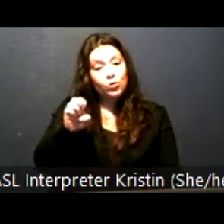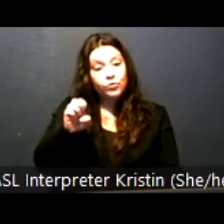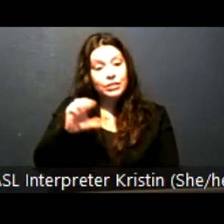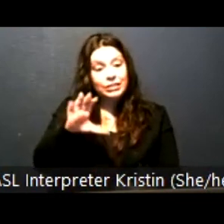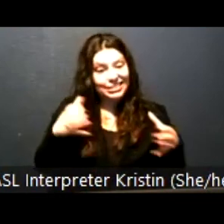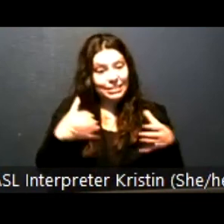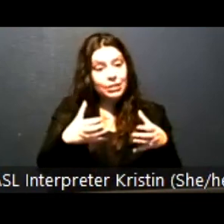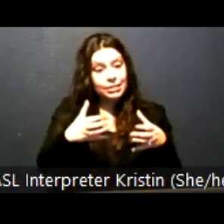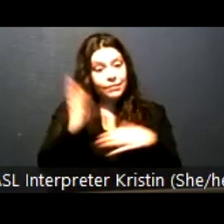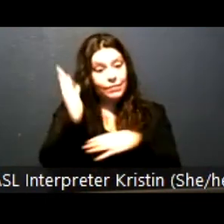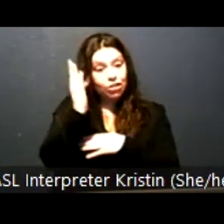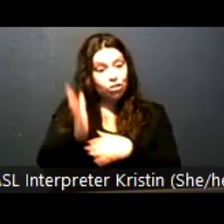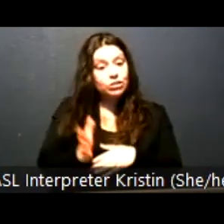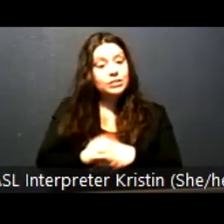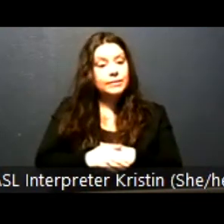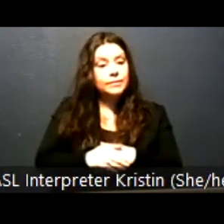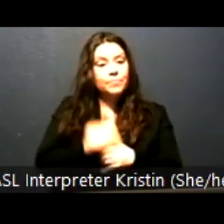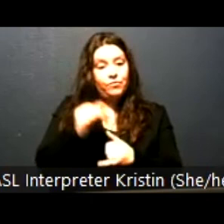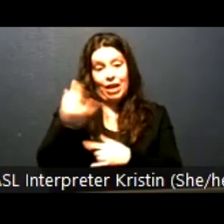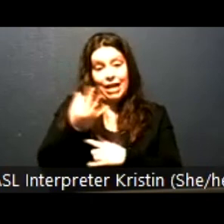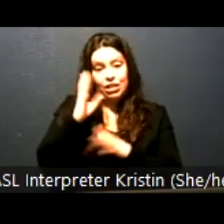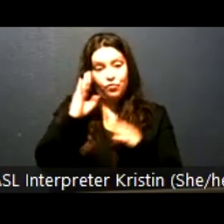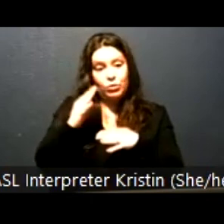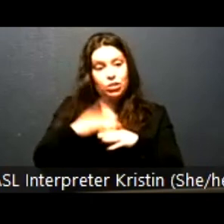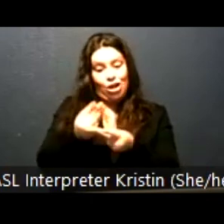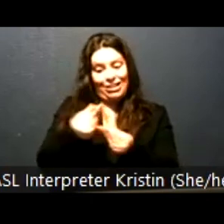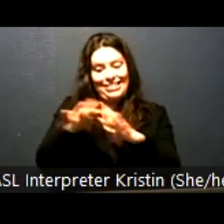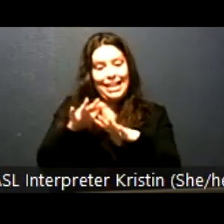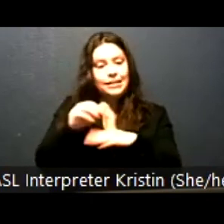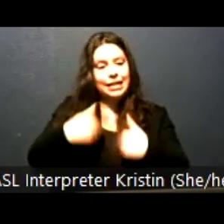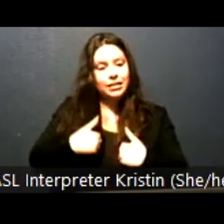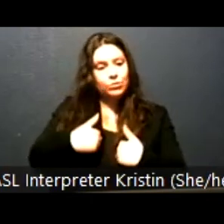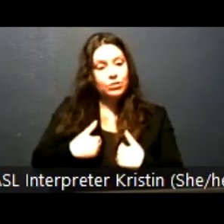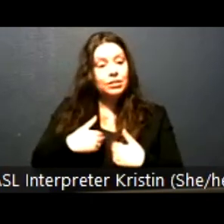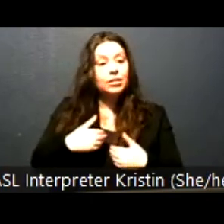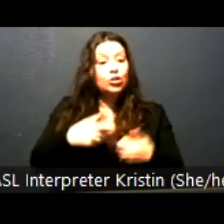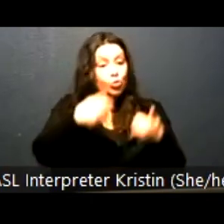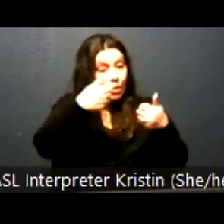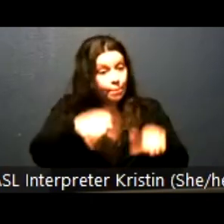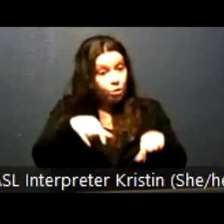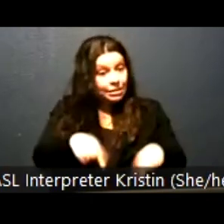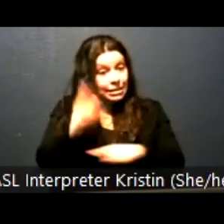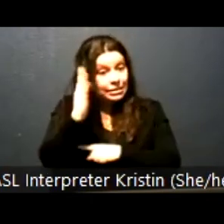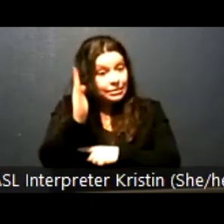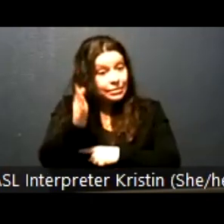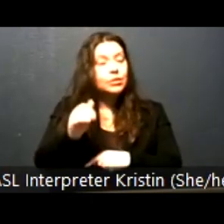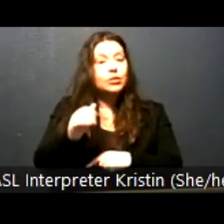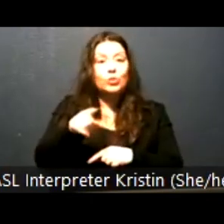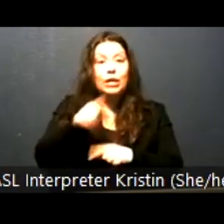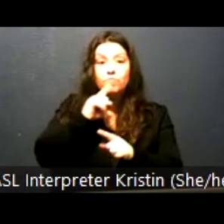about this program if you liked it, um respond to us, tell us if you liked it in the survey as well,